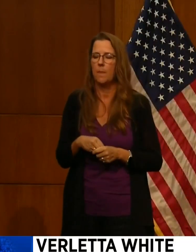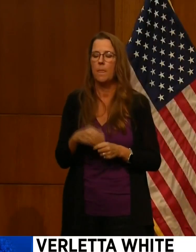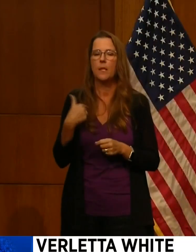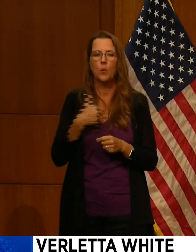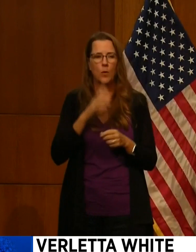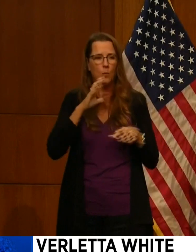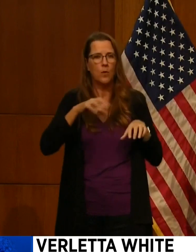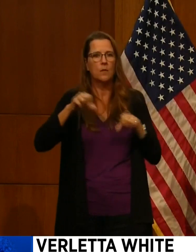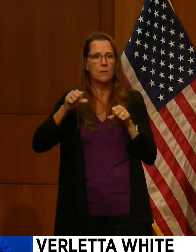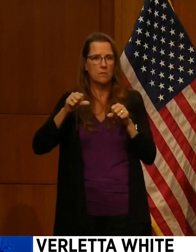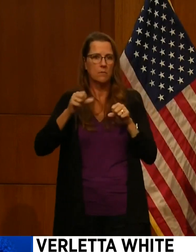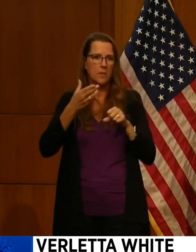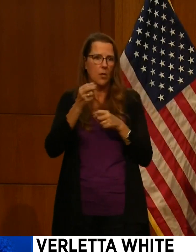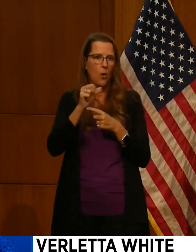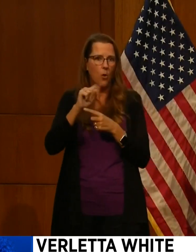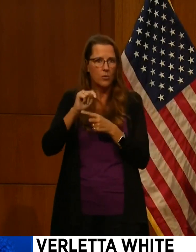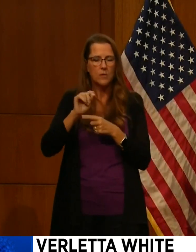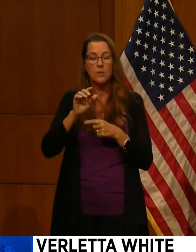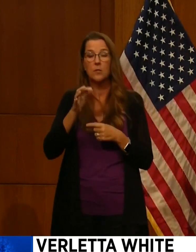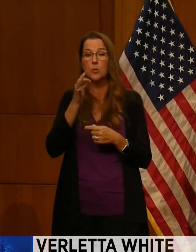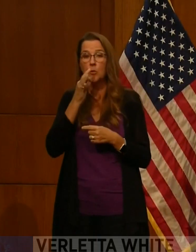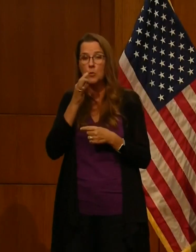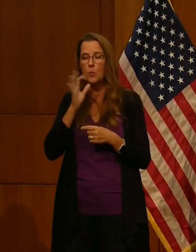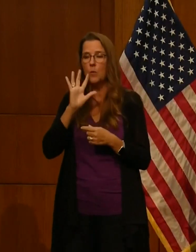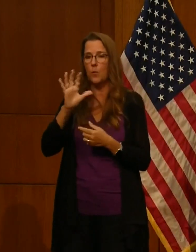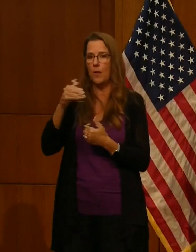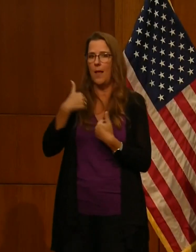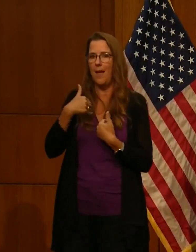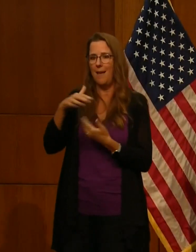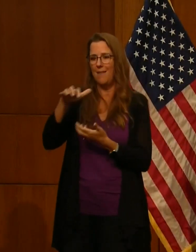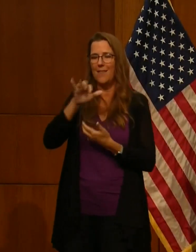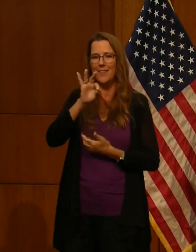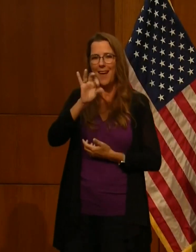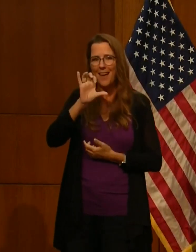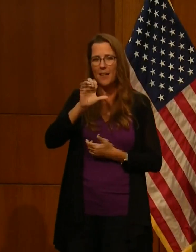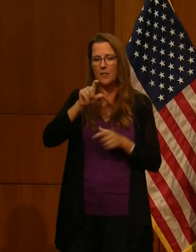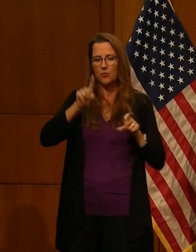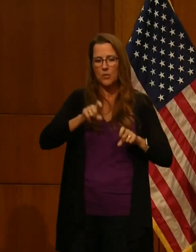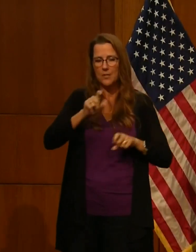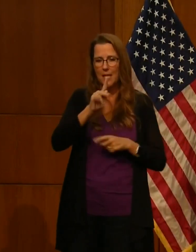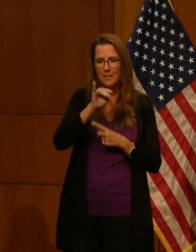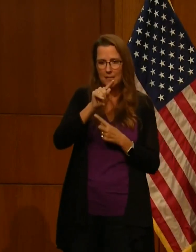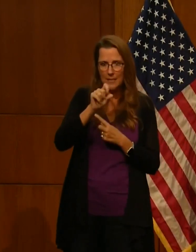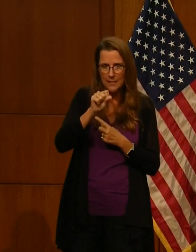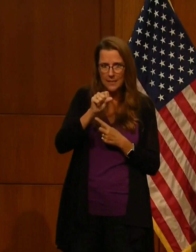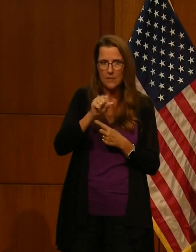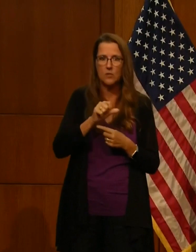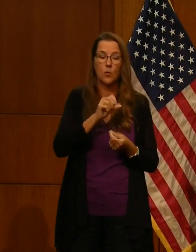FOR THAT A WHITE WE ARE EXCITED. IT WAS ONE OF 3 SCHOOL LEADERS